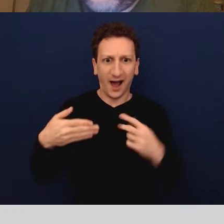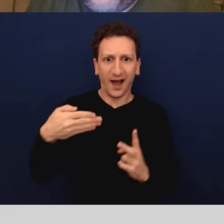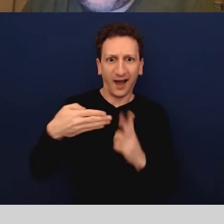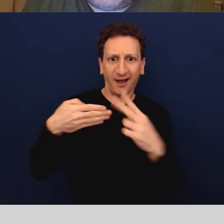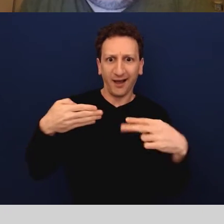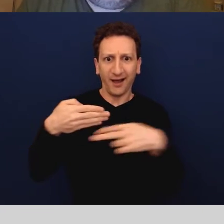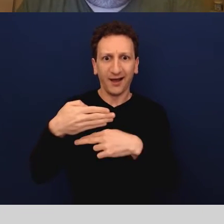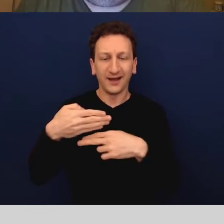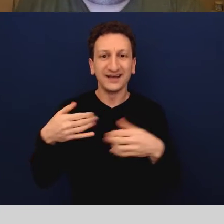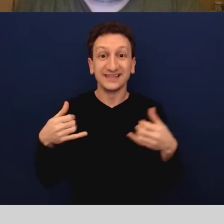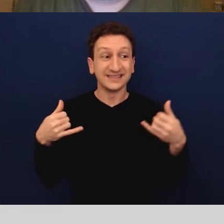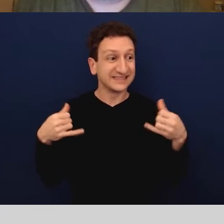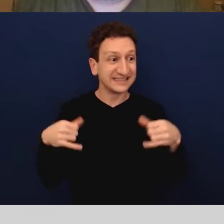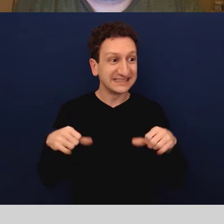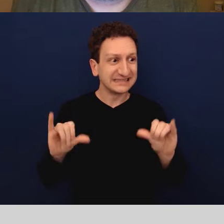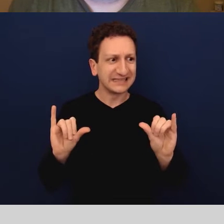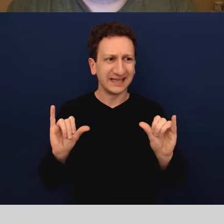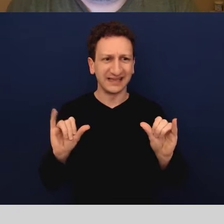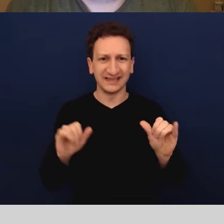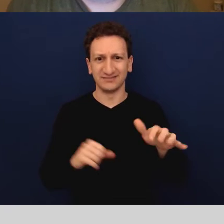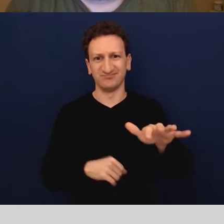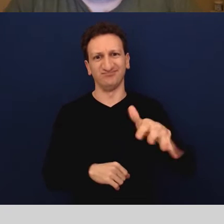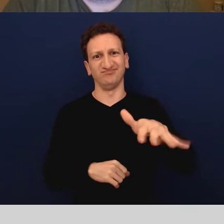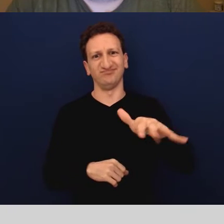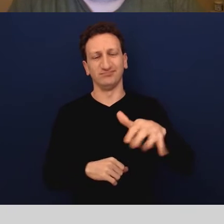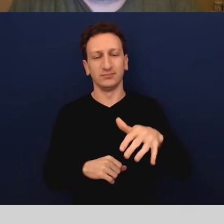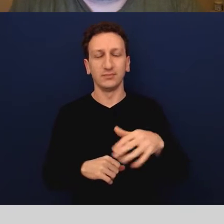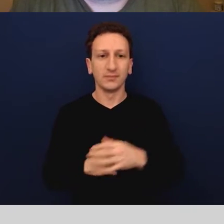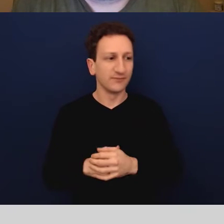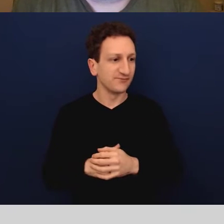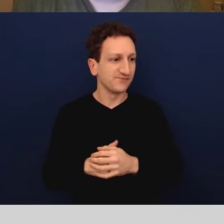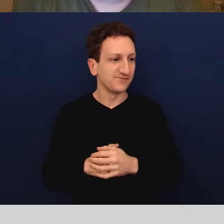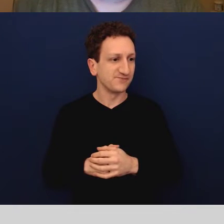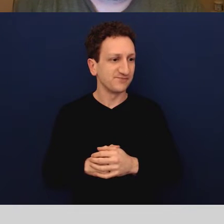that are probably like easy to guess but still not a great experience to look at,